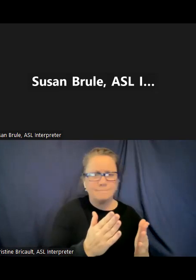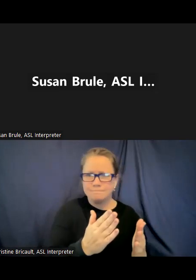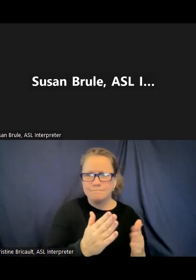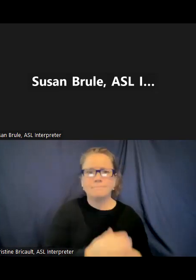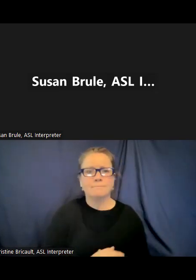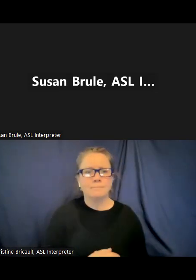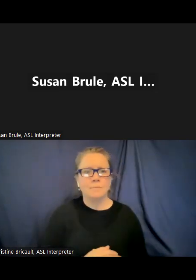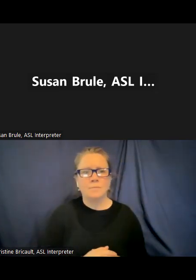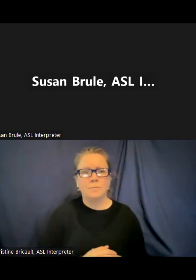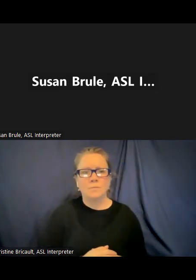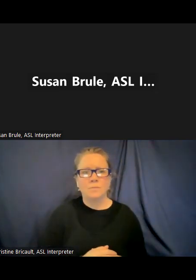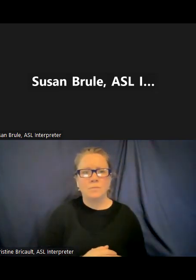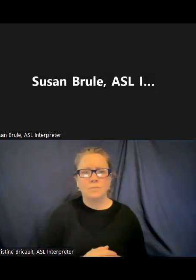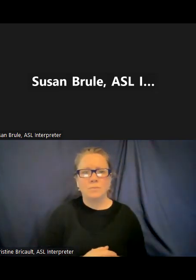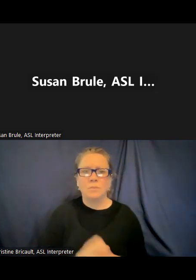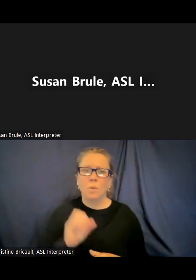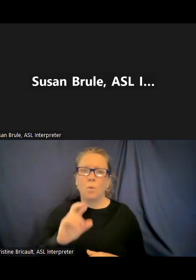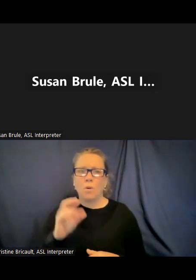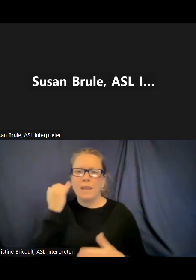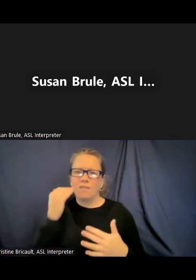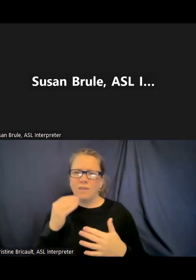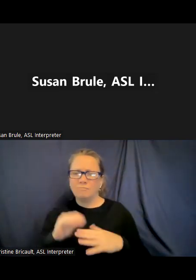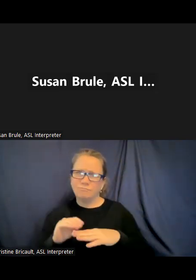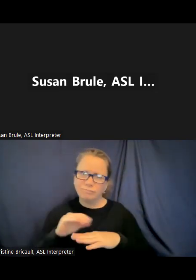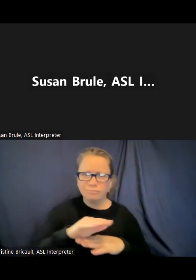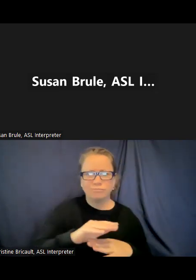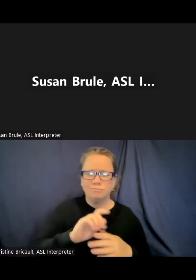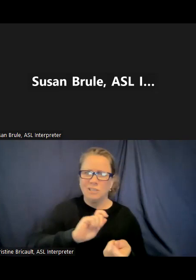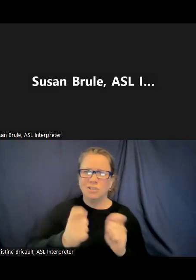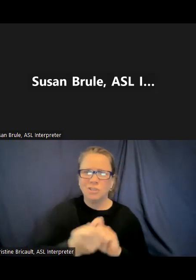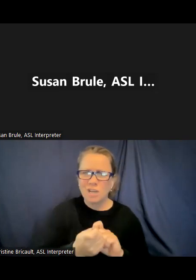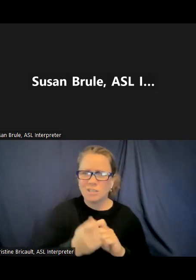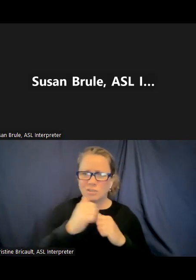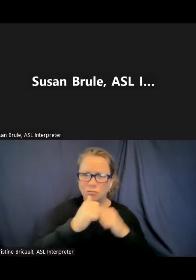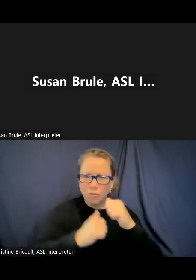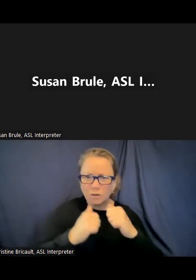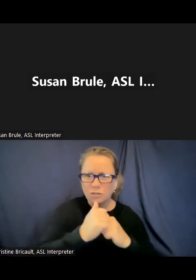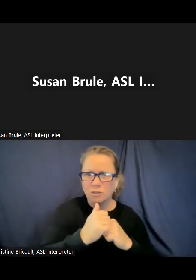Or would sort of fundamentally alter the structure of the building.